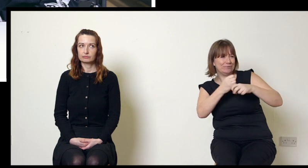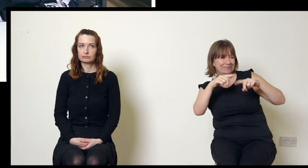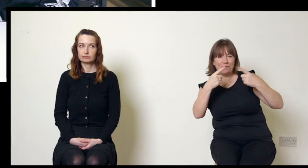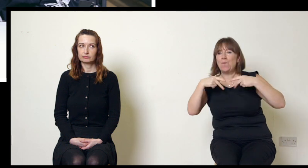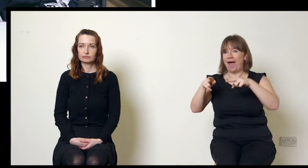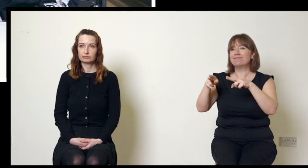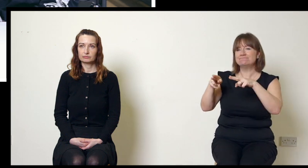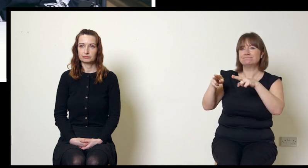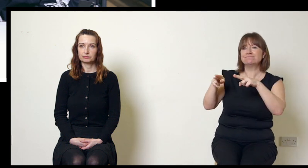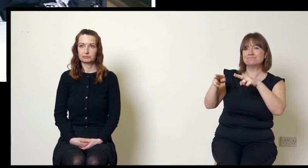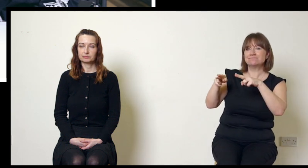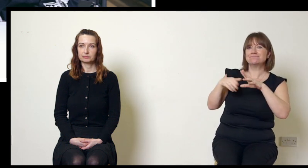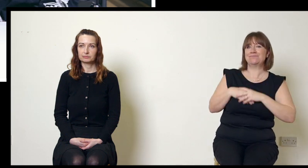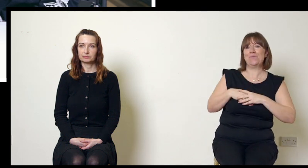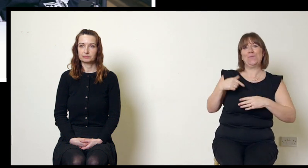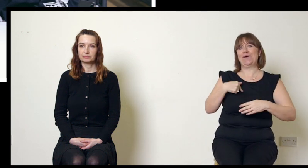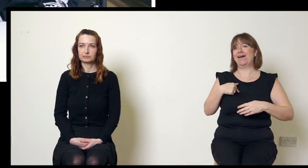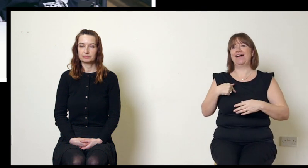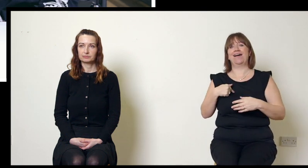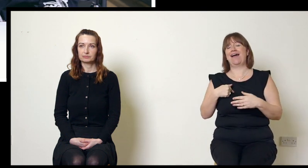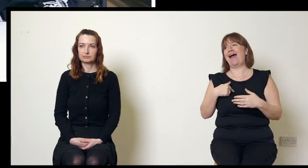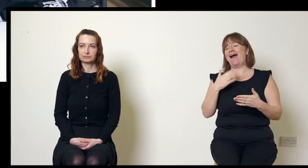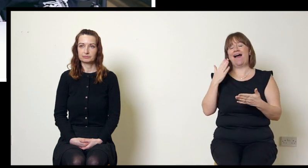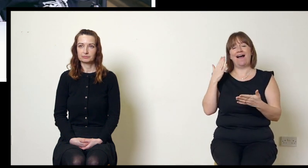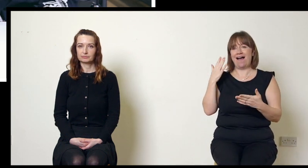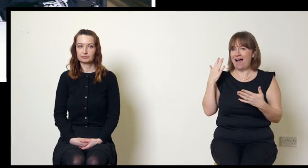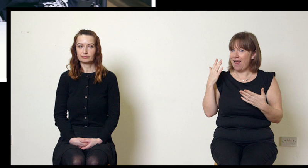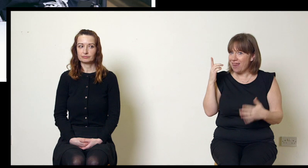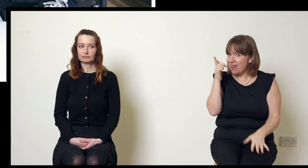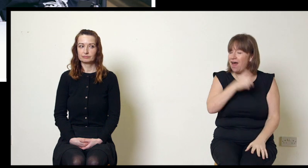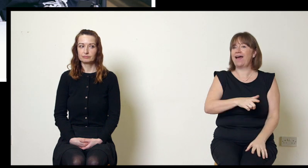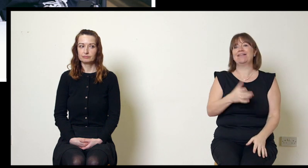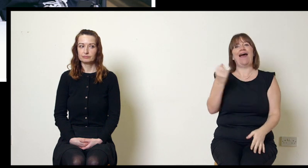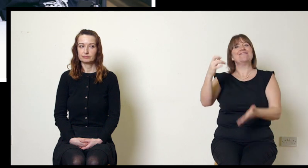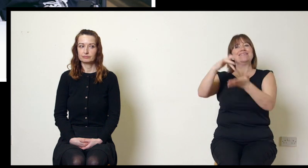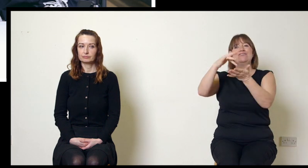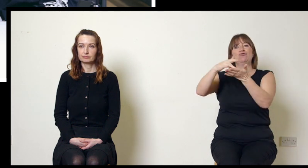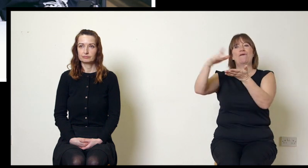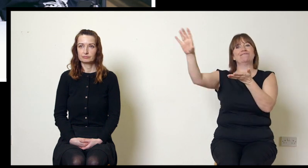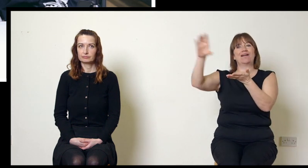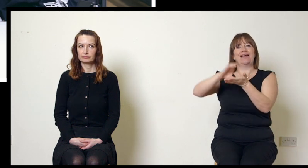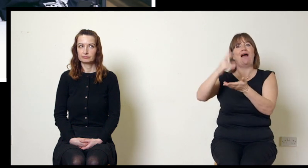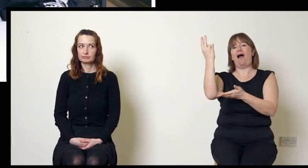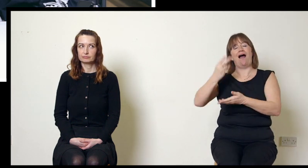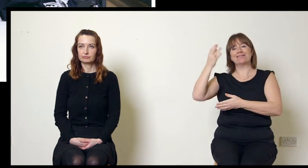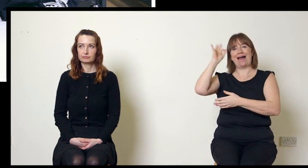We're massively… we have the luxury of having the central funding from Arts Council that allows us to to bring you on board.